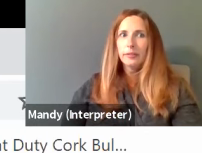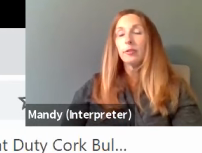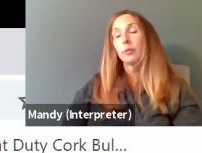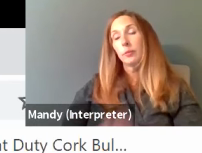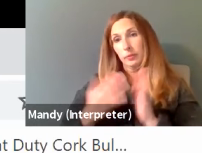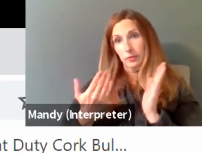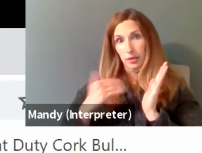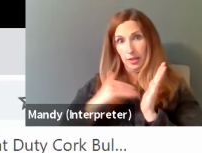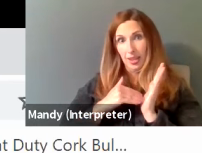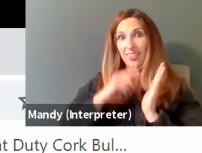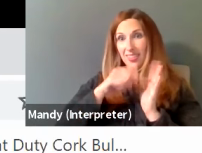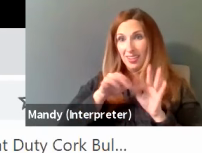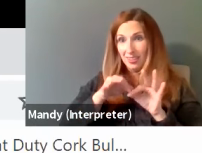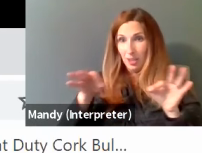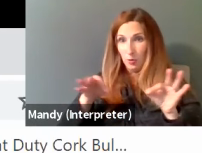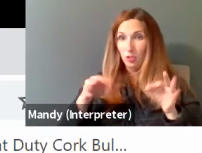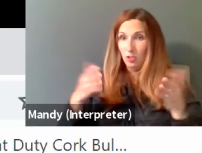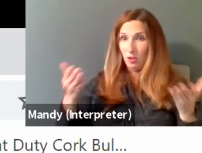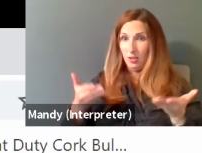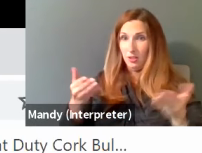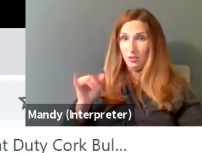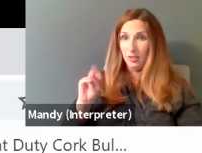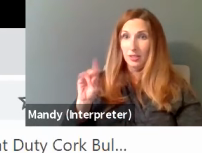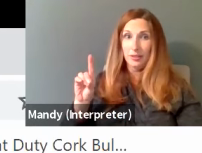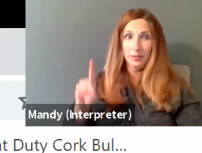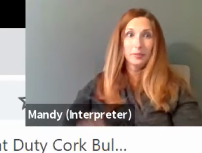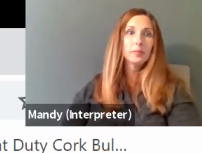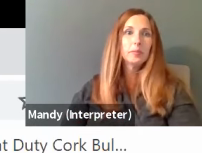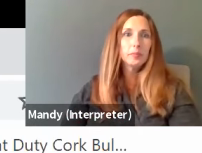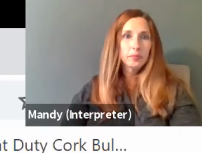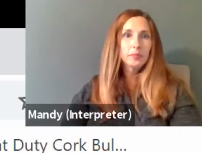here in Indiana. You can see, and those of you who are here know